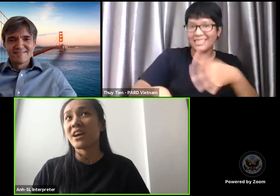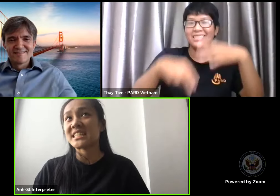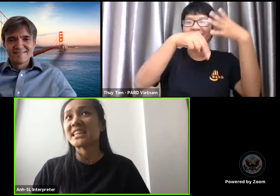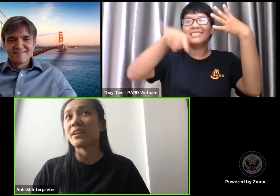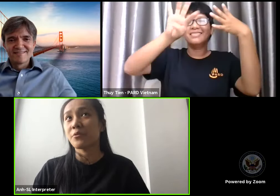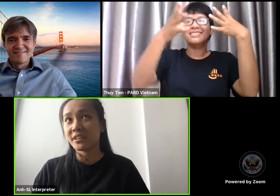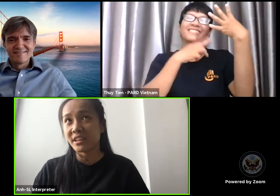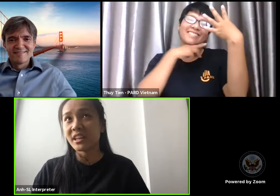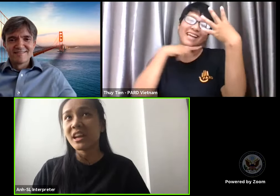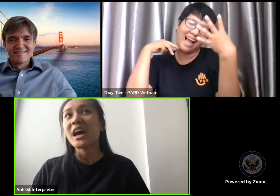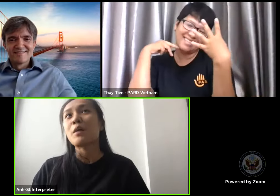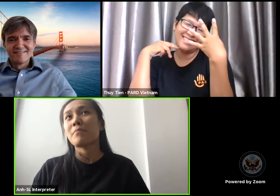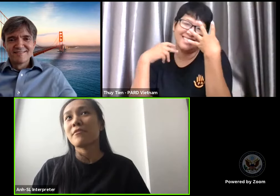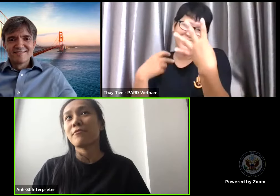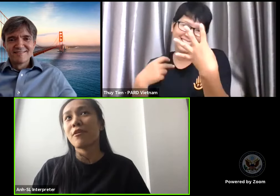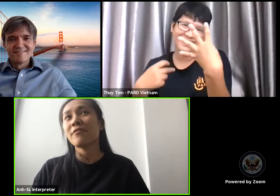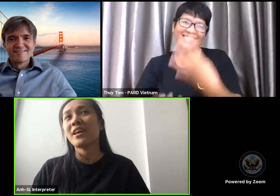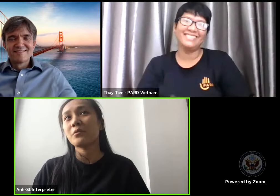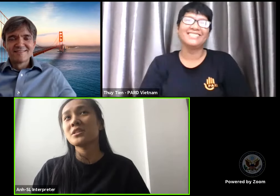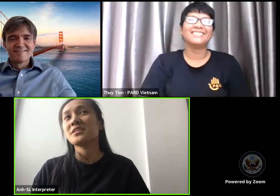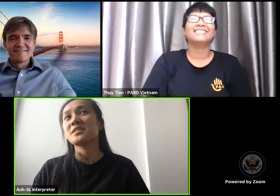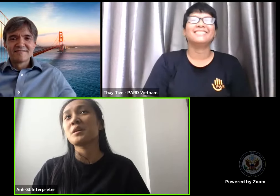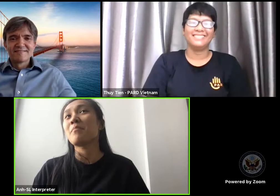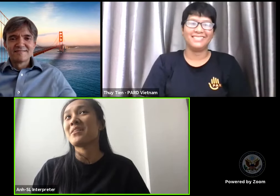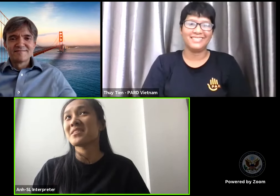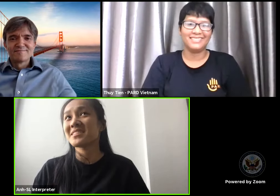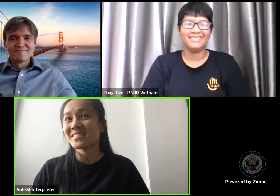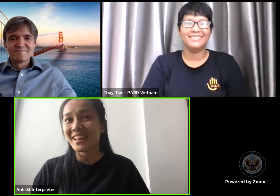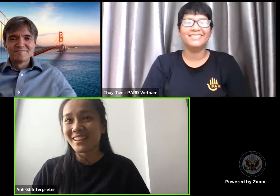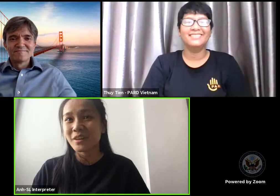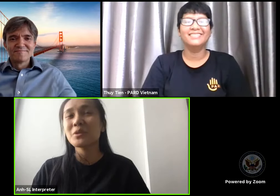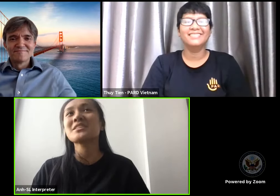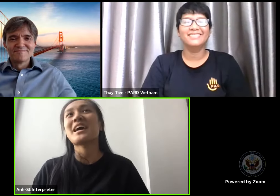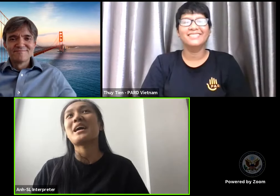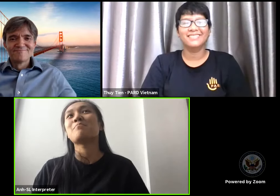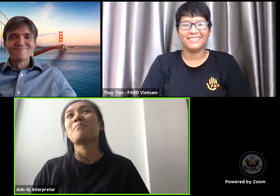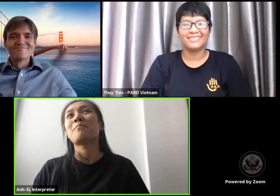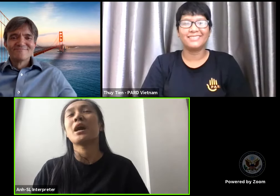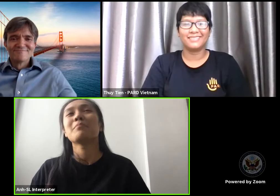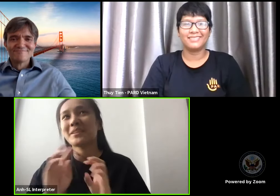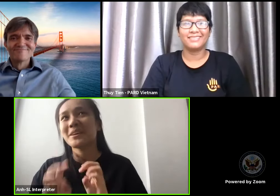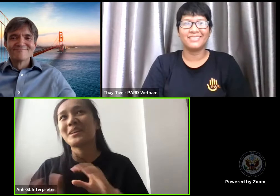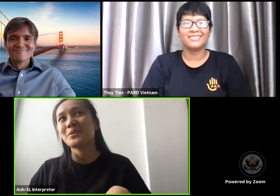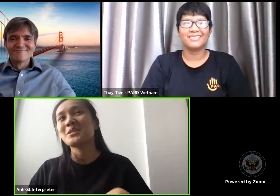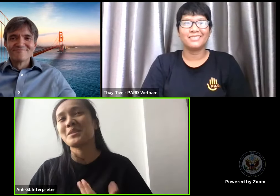writing and reading, my fourth language is American sign language and -- my third language